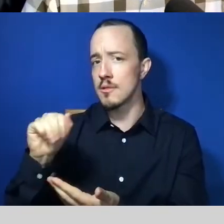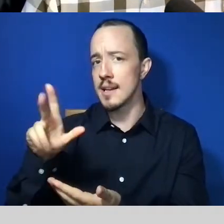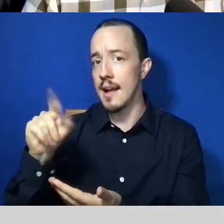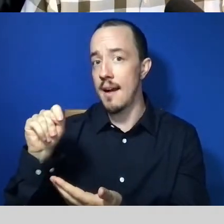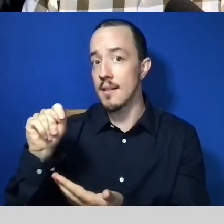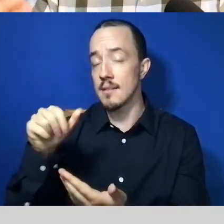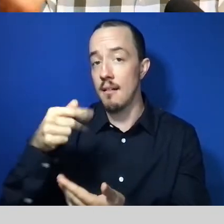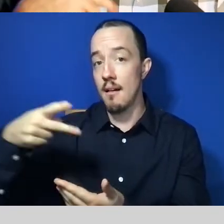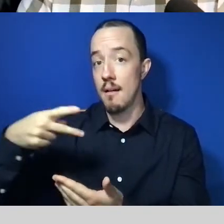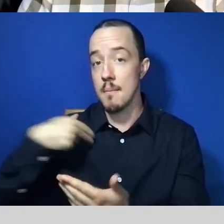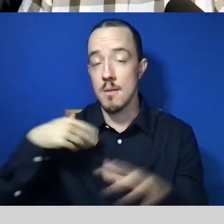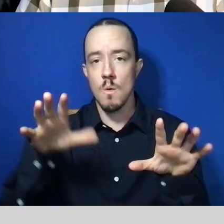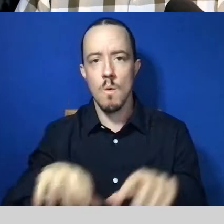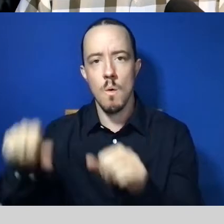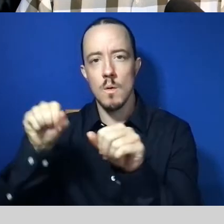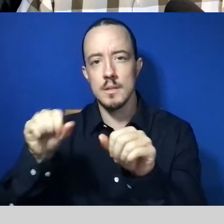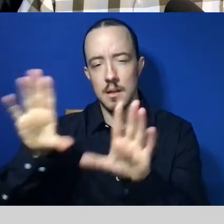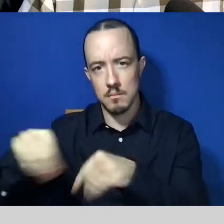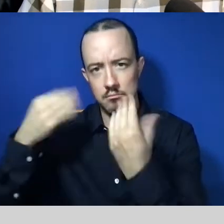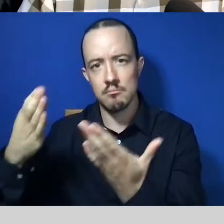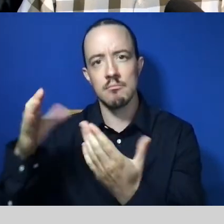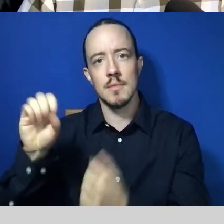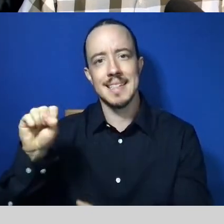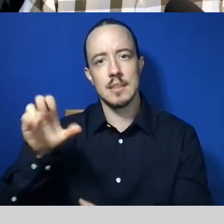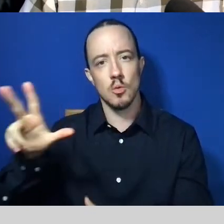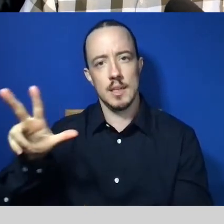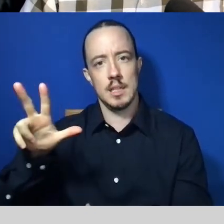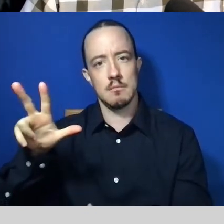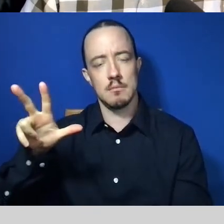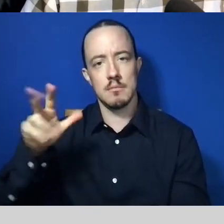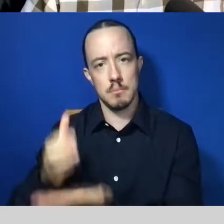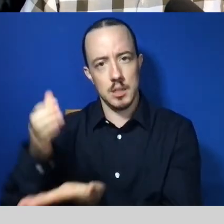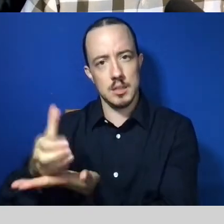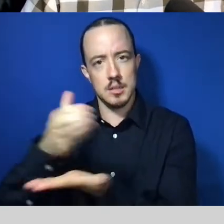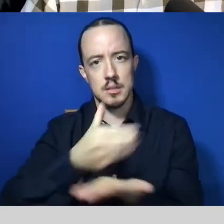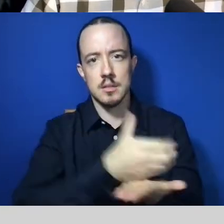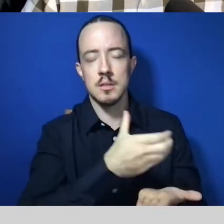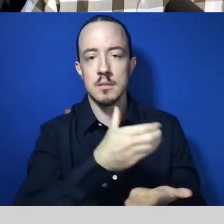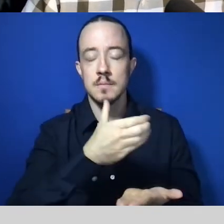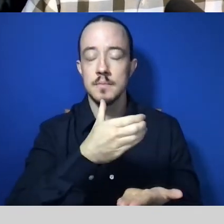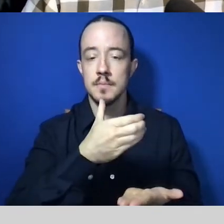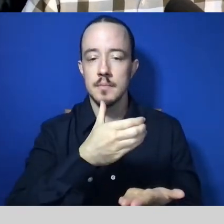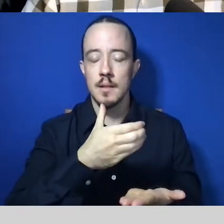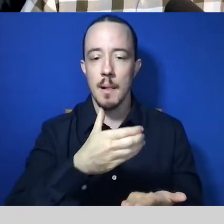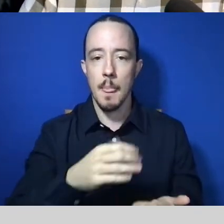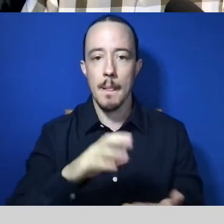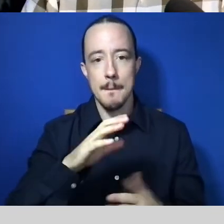All the access back into the Django application is purely via API calls or WebSockets.